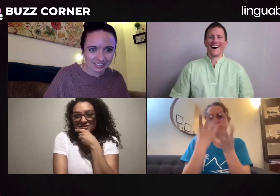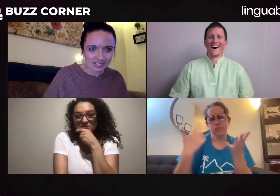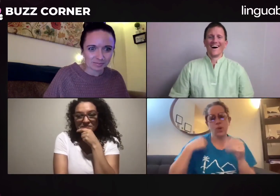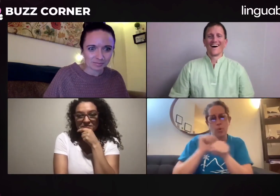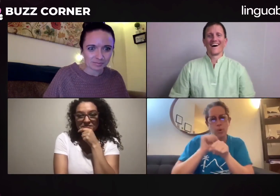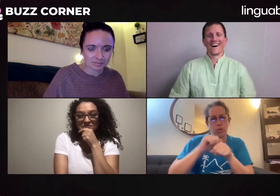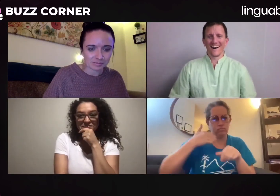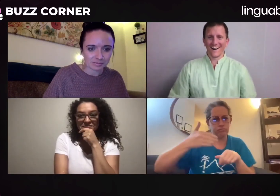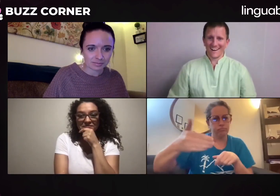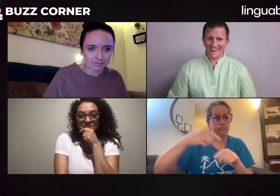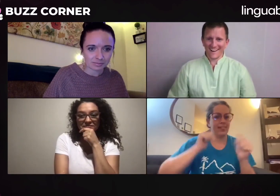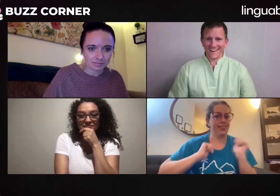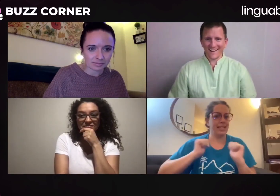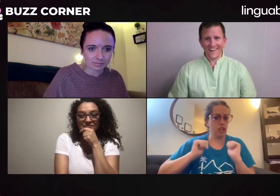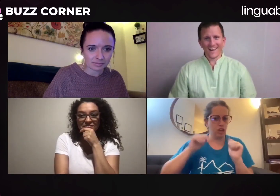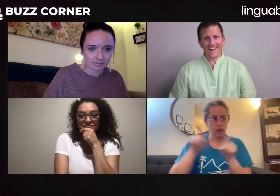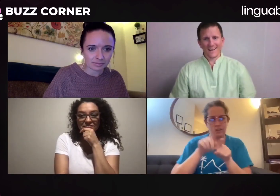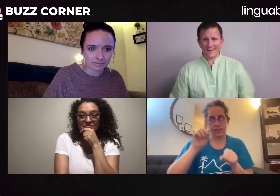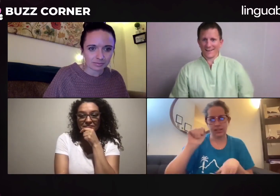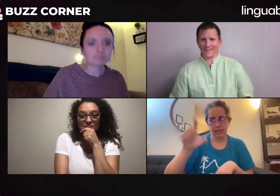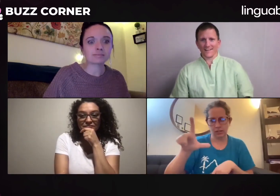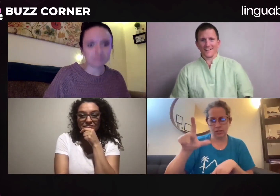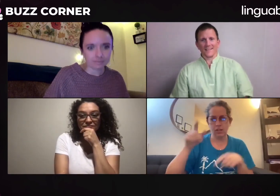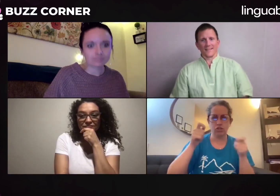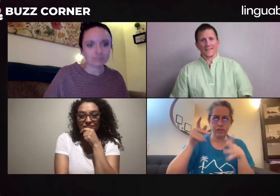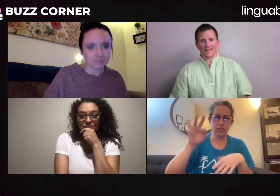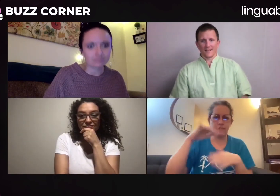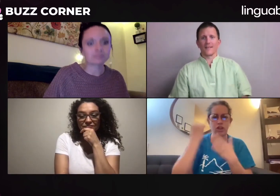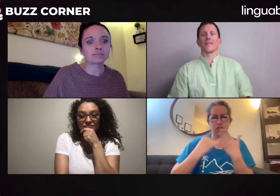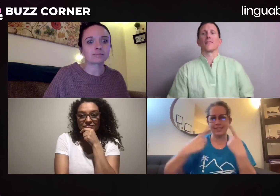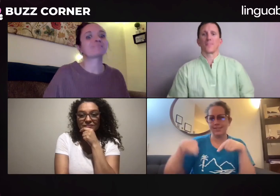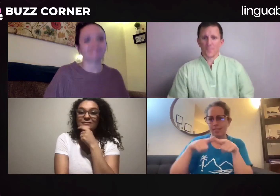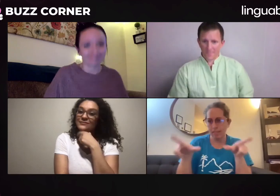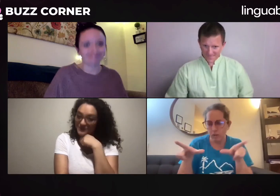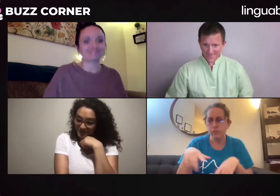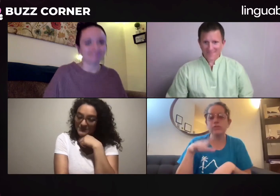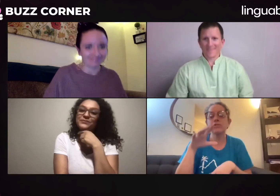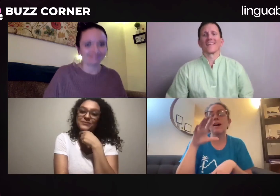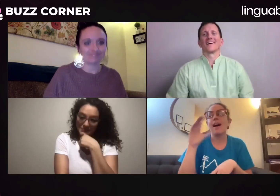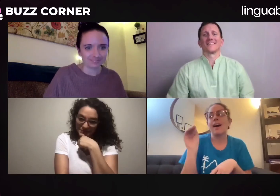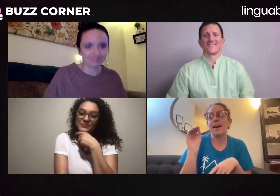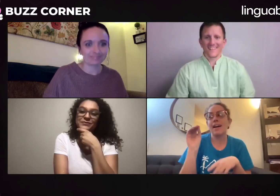Just so you're aware, I do work as a director of ASL for a production,